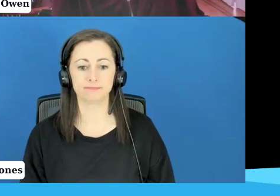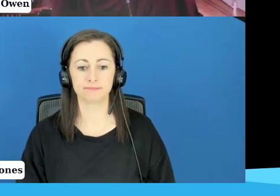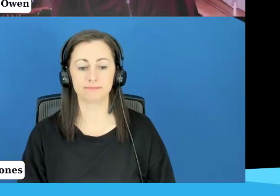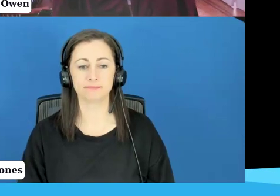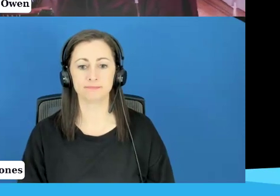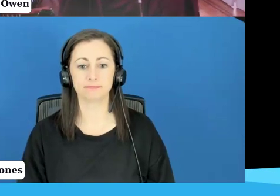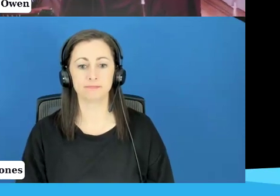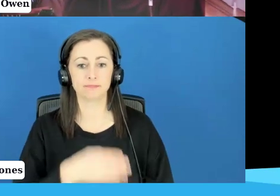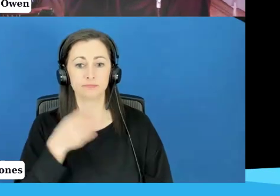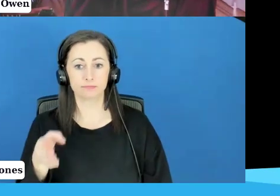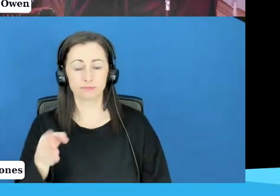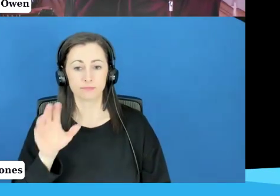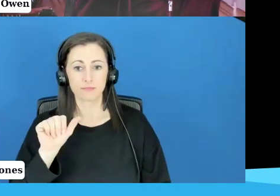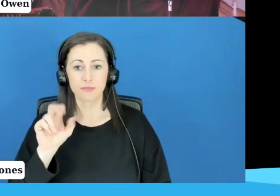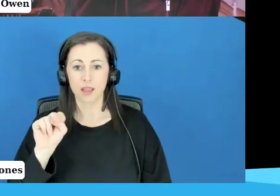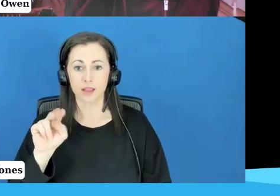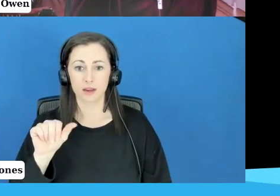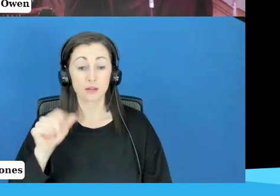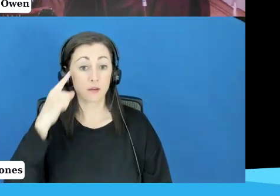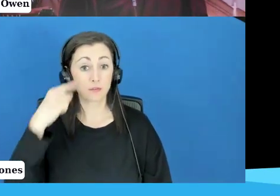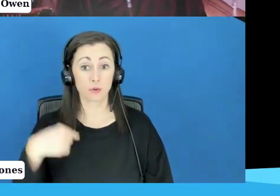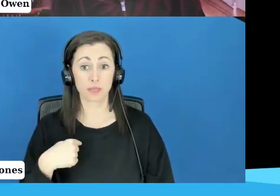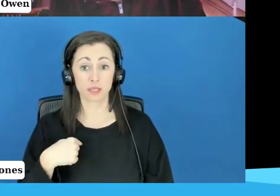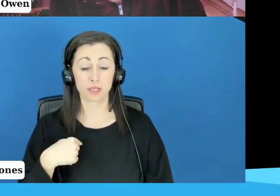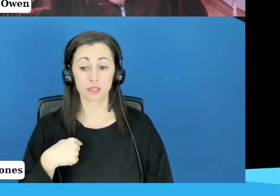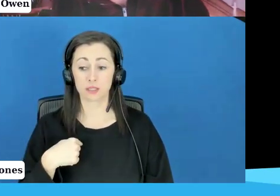I would say for me, it was definitely like the resources.